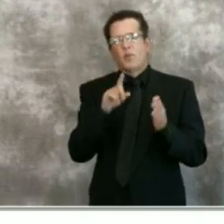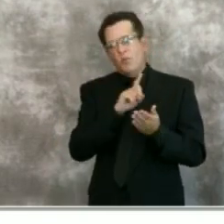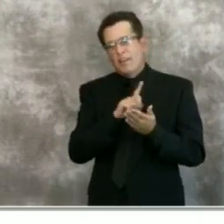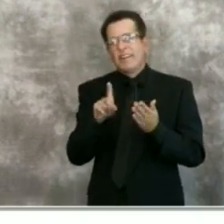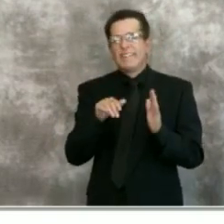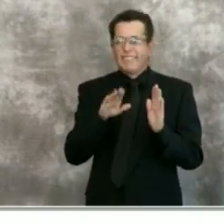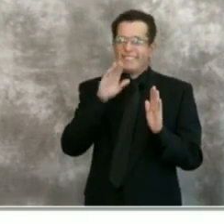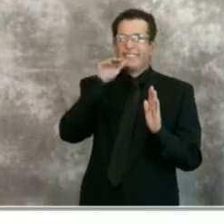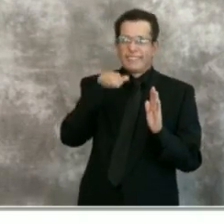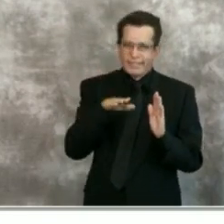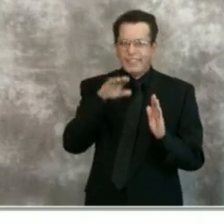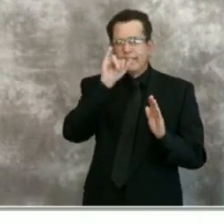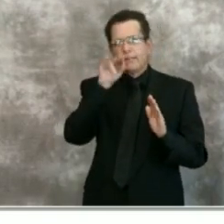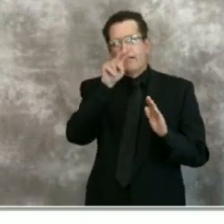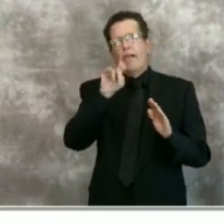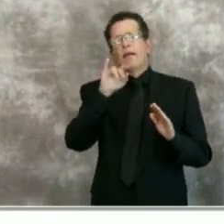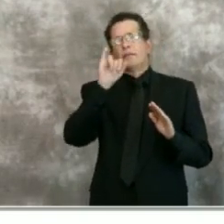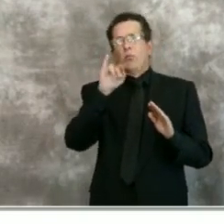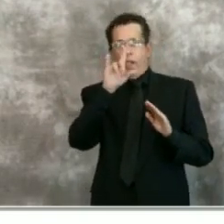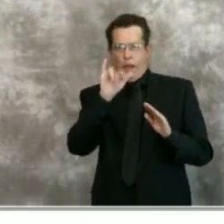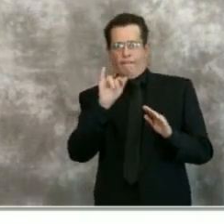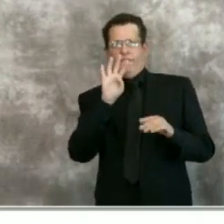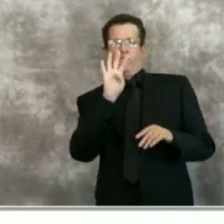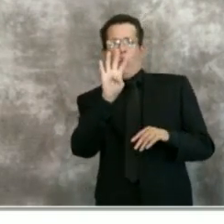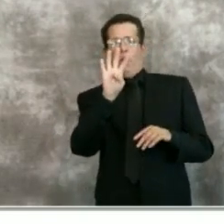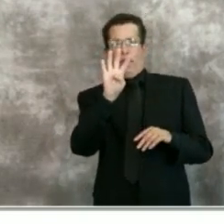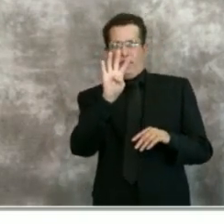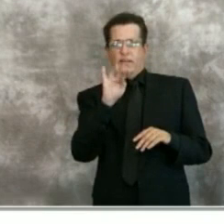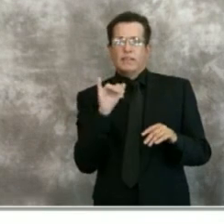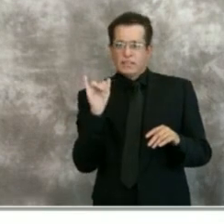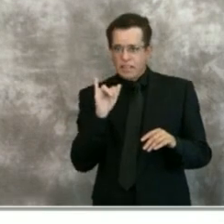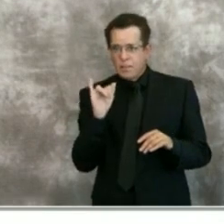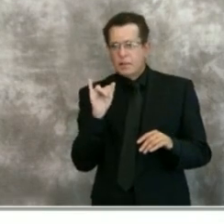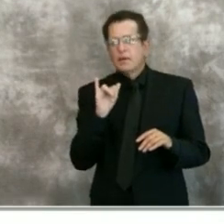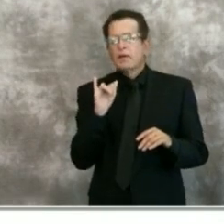AS YOU CAN SEE FROM JULY 13TH. WE HAD INCREASE WITH THE